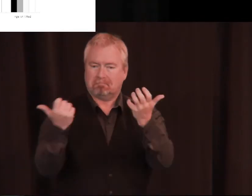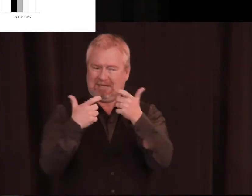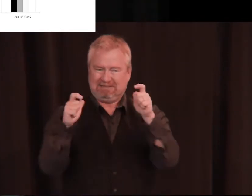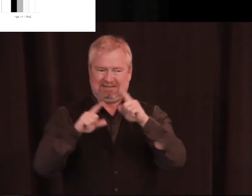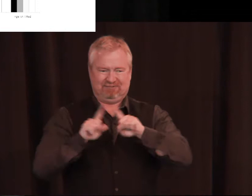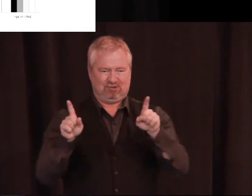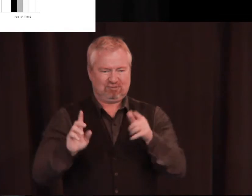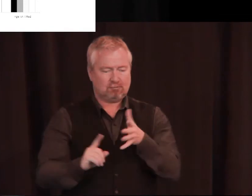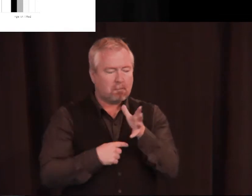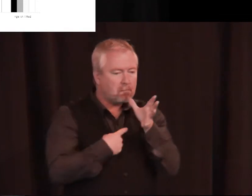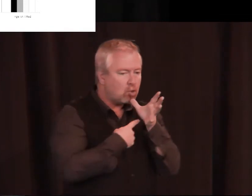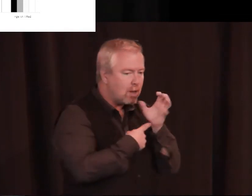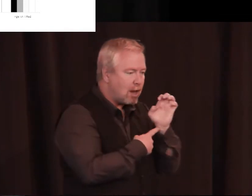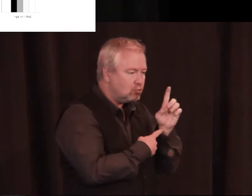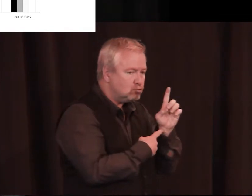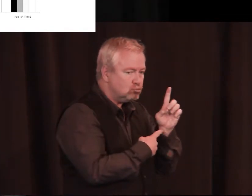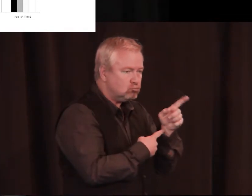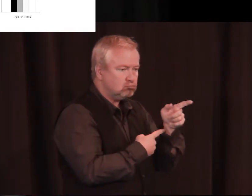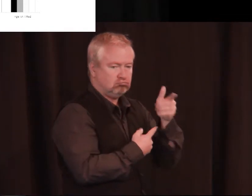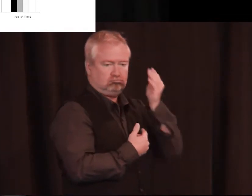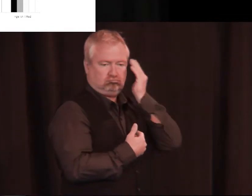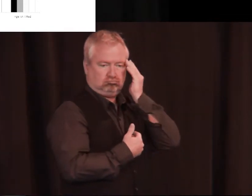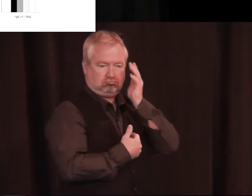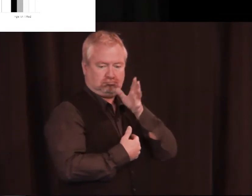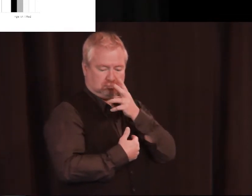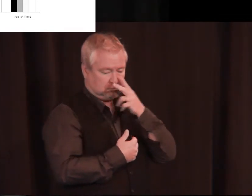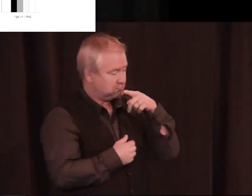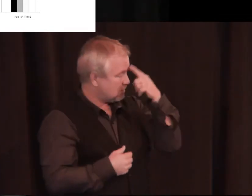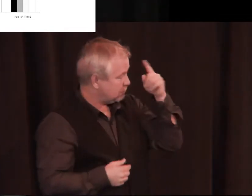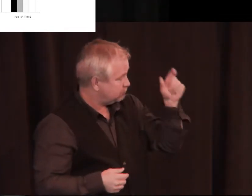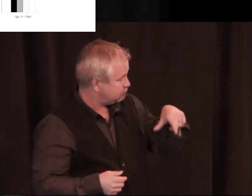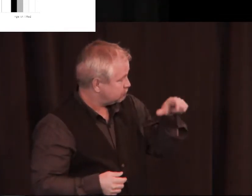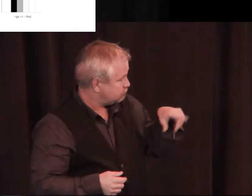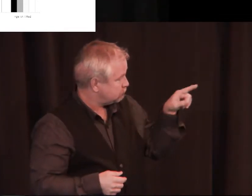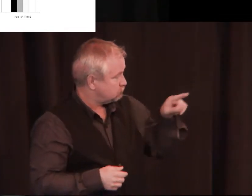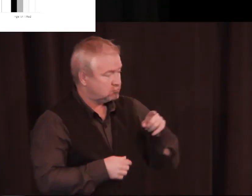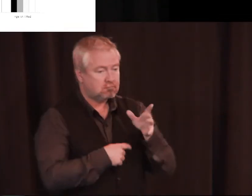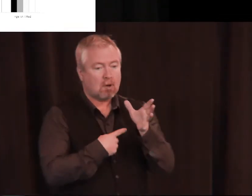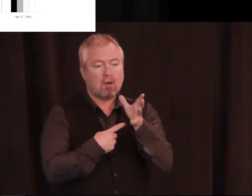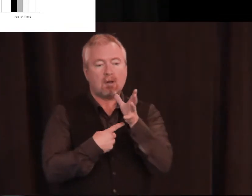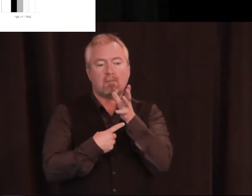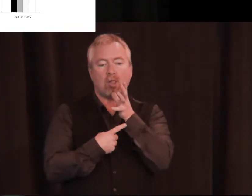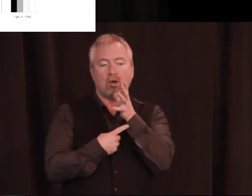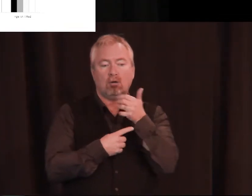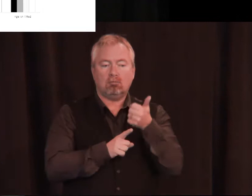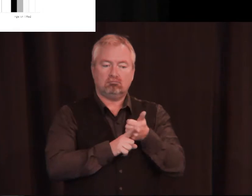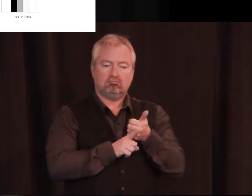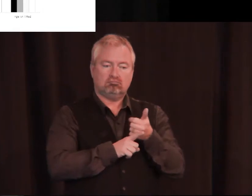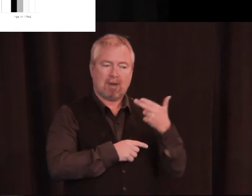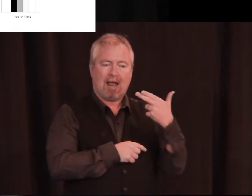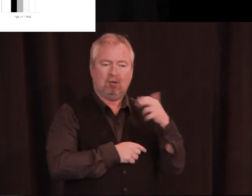And, so, you can see here, the black bars show mothers that had a high school education or less,